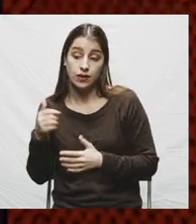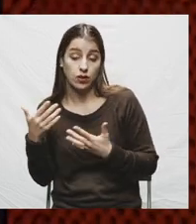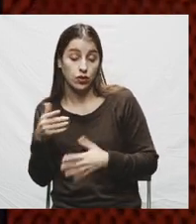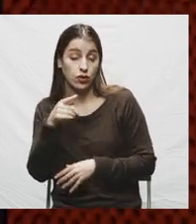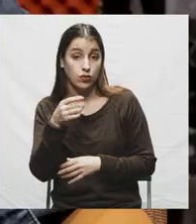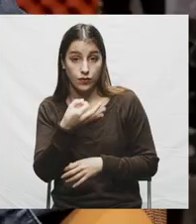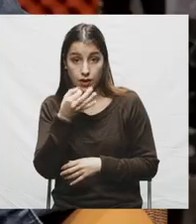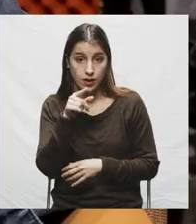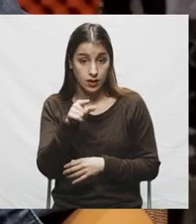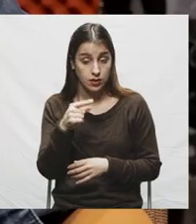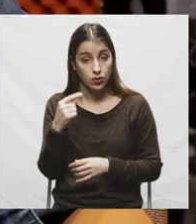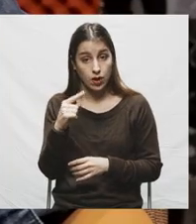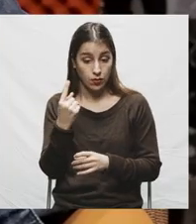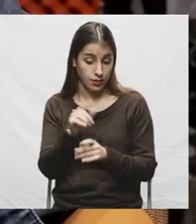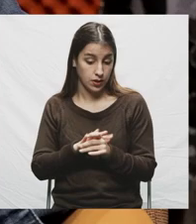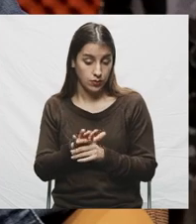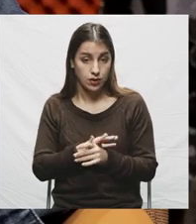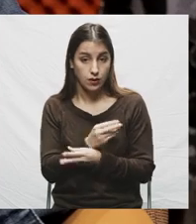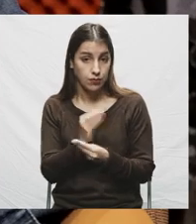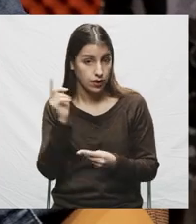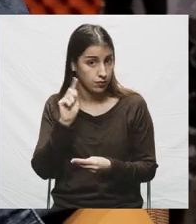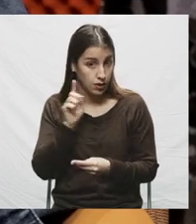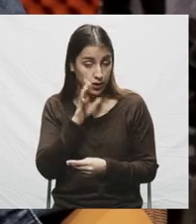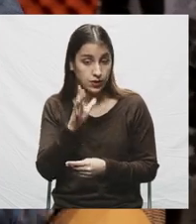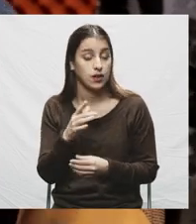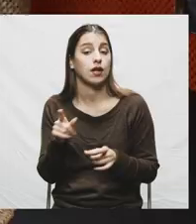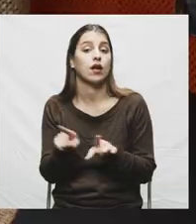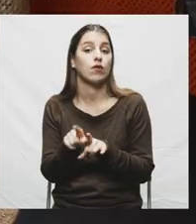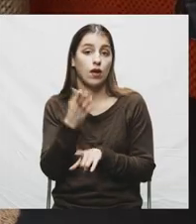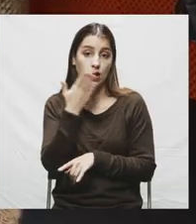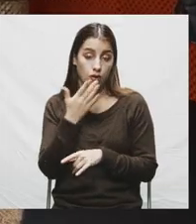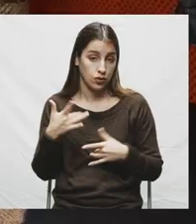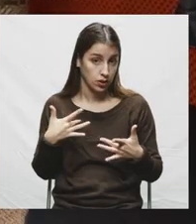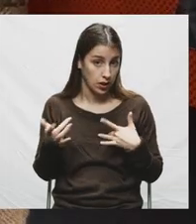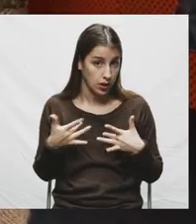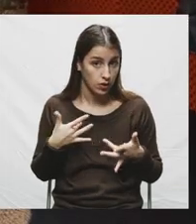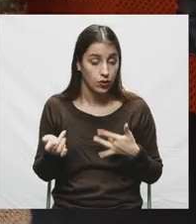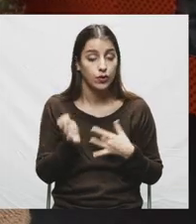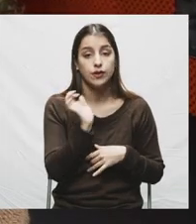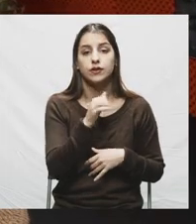And since you’re talking about this, there’s something important I didn’t mention. My theater classes at Lee Strasberg.